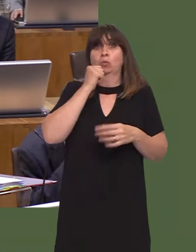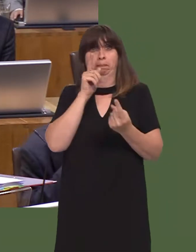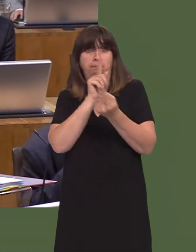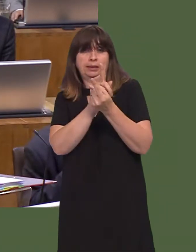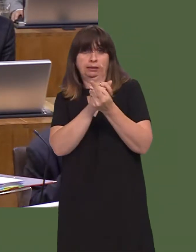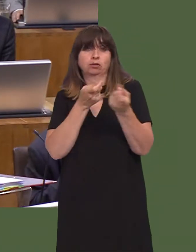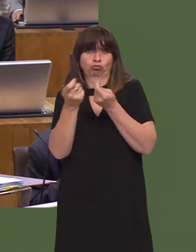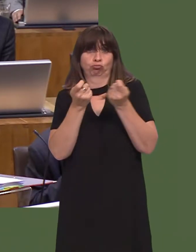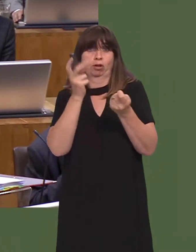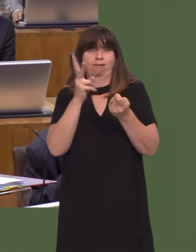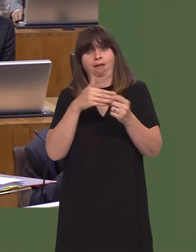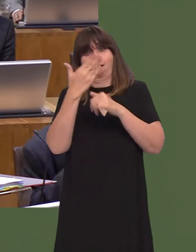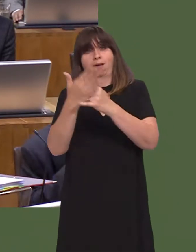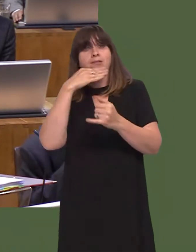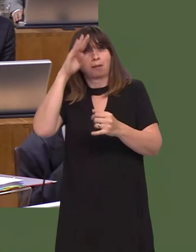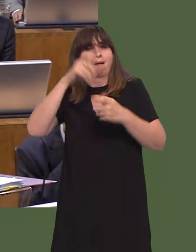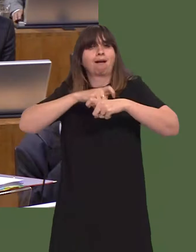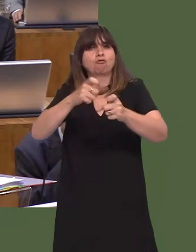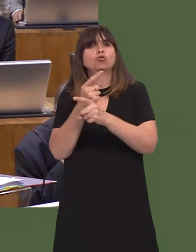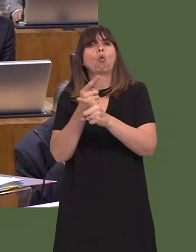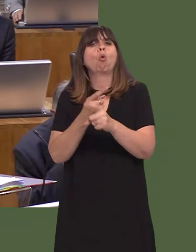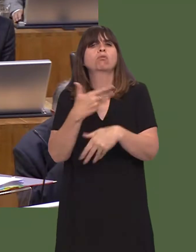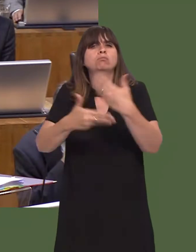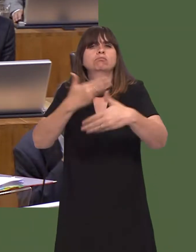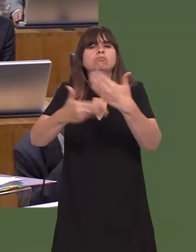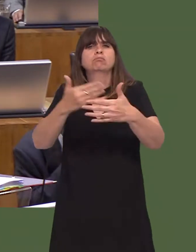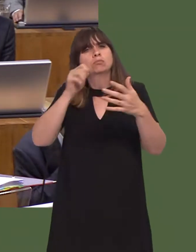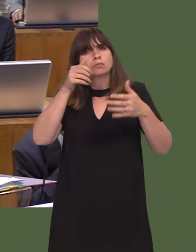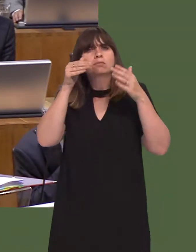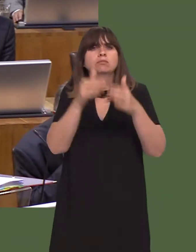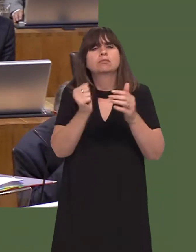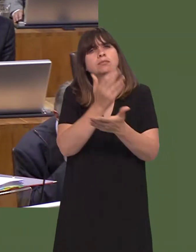plans to meet the chairs again at the end of the summer to continue those discussions,